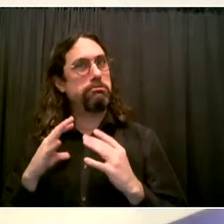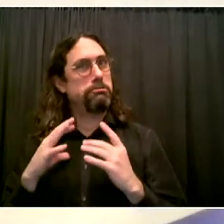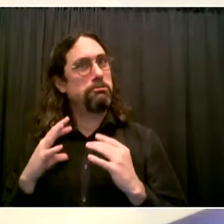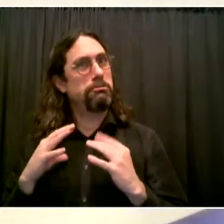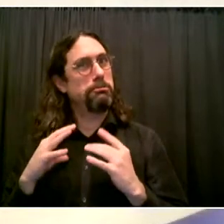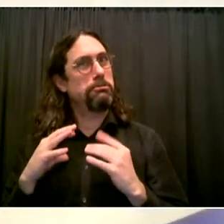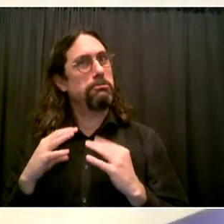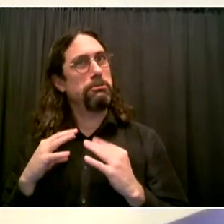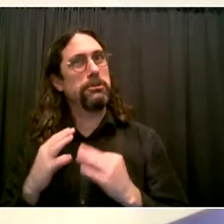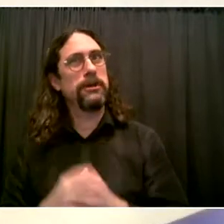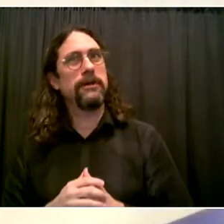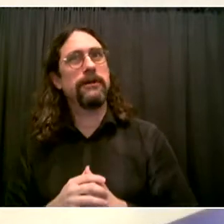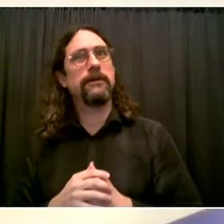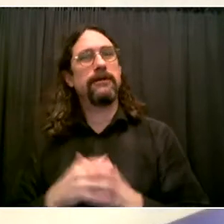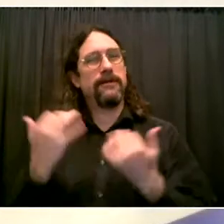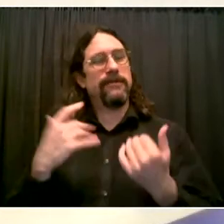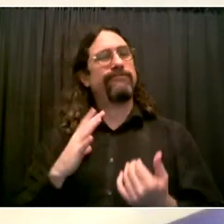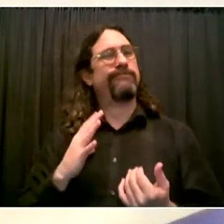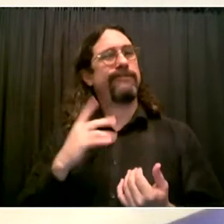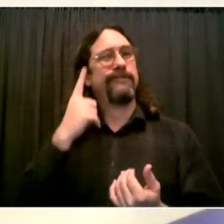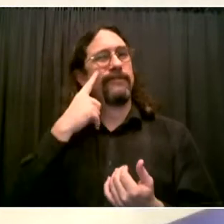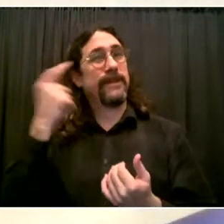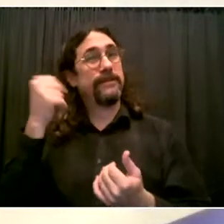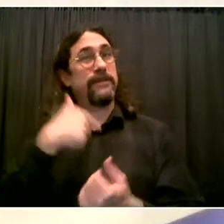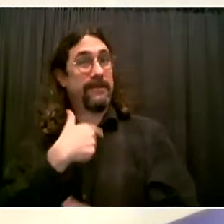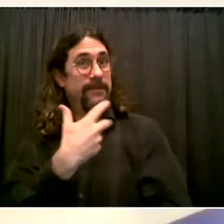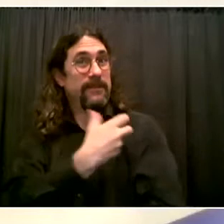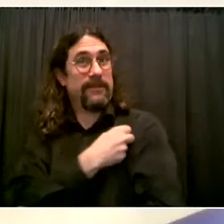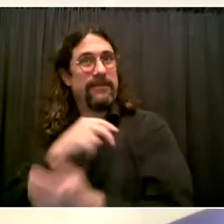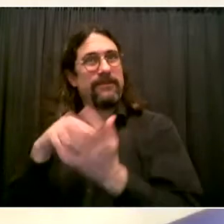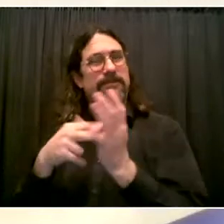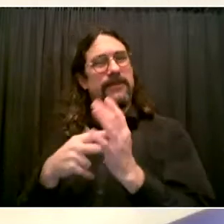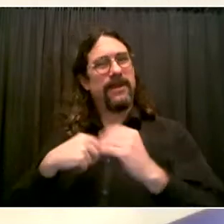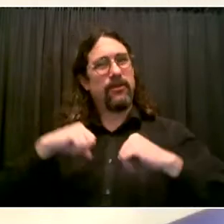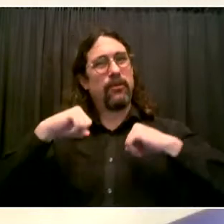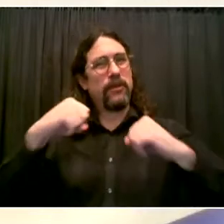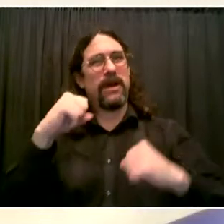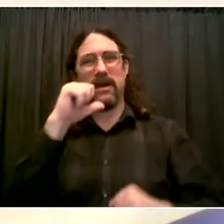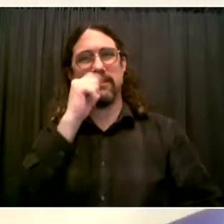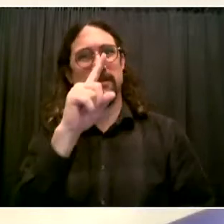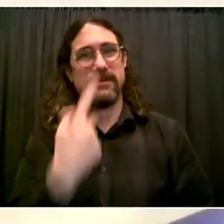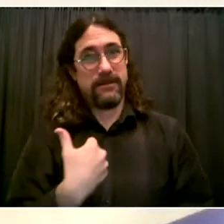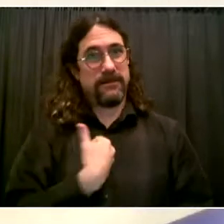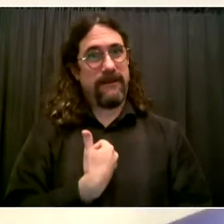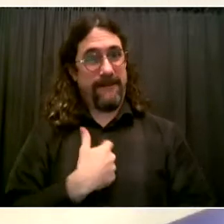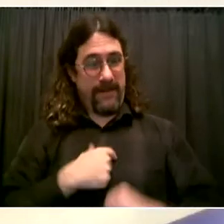FELT NOTHING. SO PEOPLE SHOULD FEEL VERY COMFORTABLE GETTING THE VACCINE IS THE FIRST MAJOR STEP I CAN TAKE TO PROTECT MYSELF AND MY FAMILY